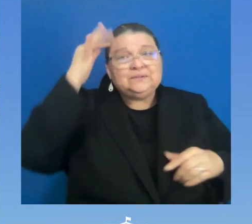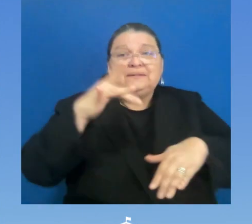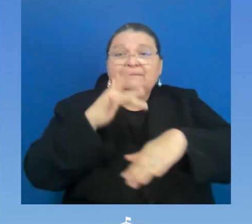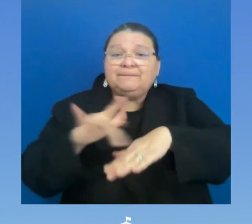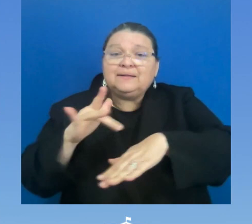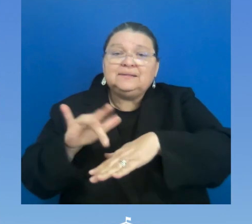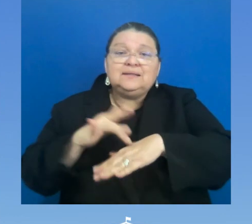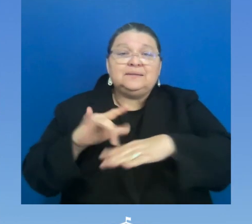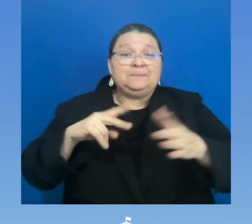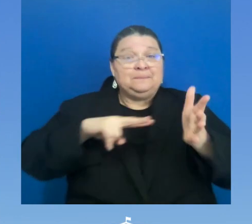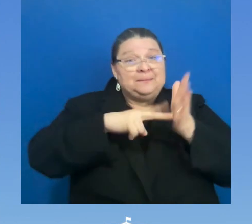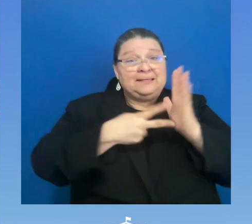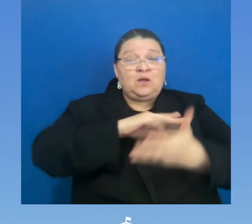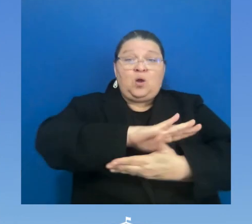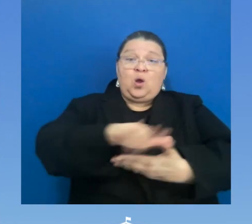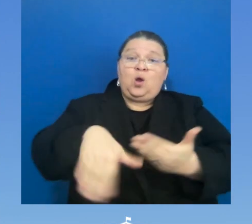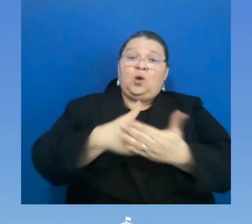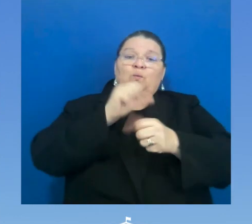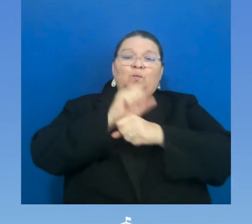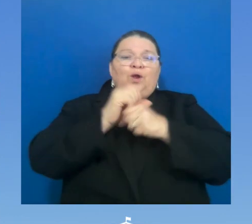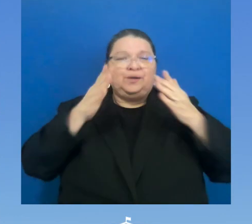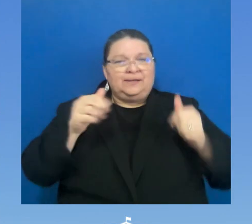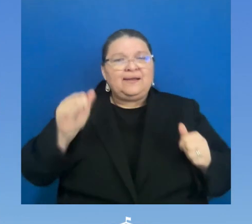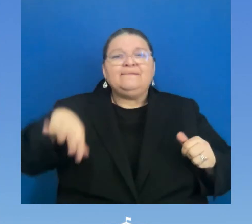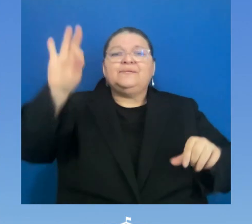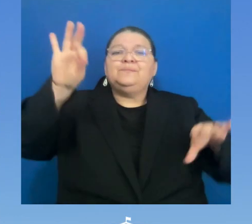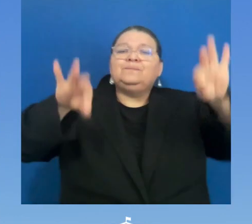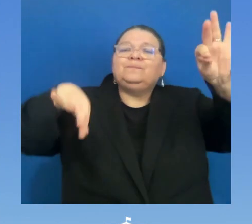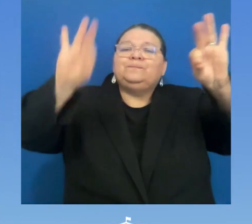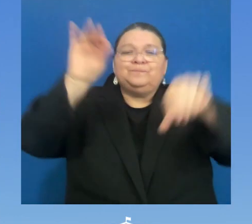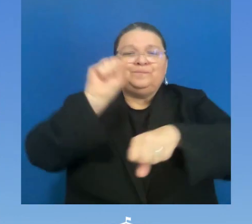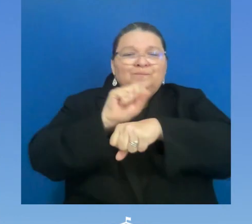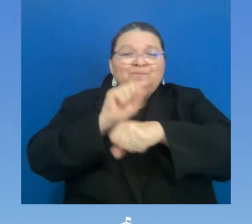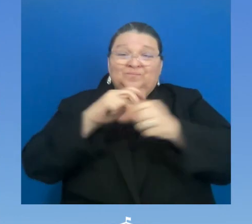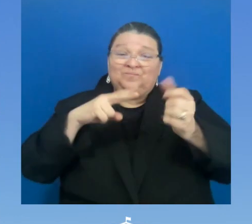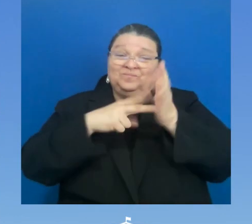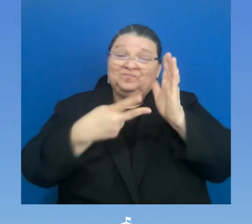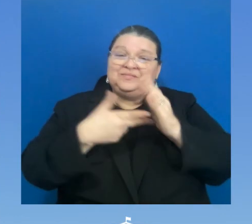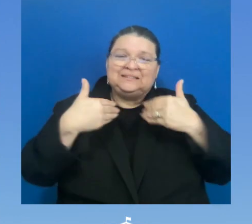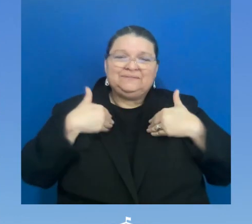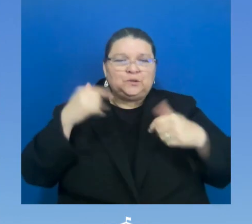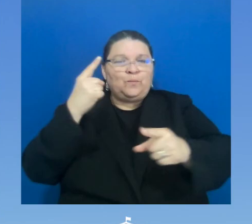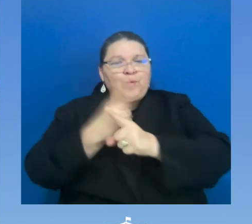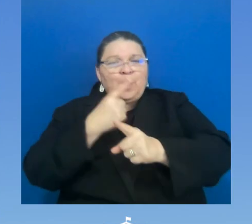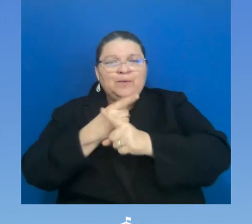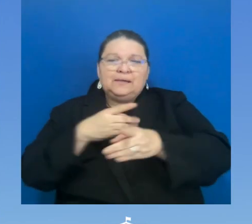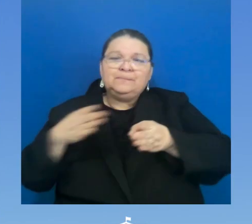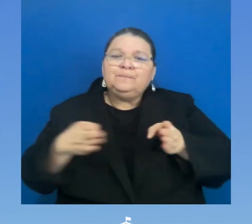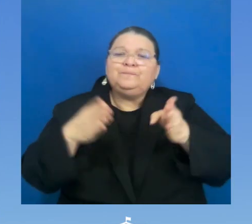so investing in career pathways for women like apprenticeships that lead to good jobs, good union jobs, union infrastructure,